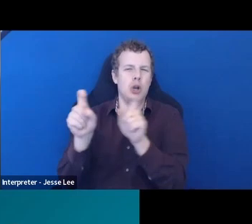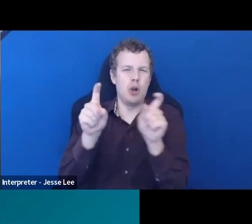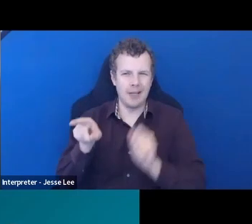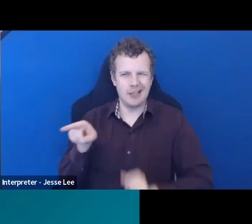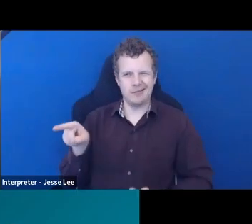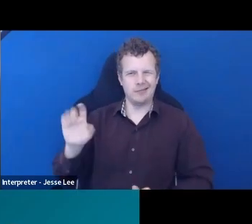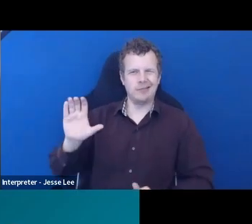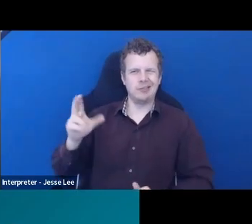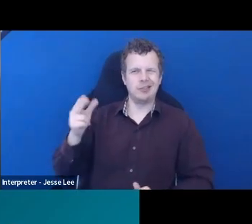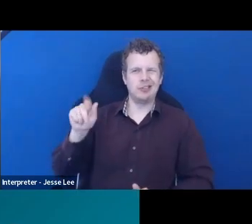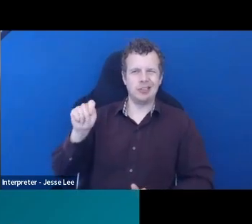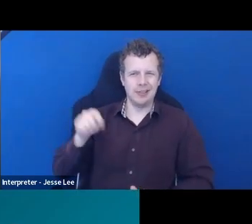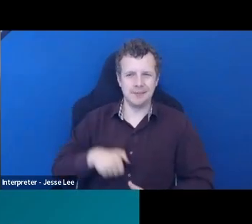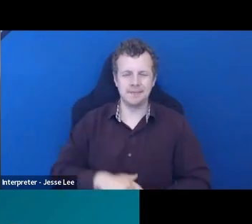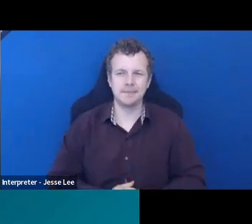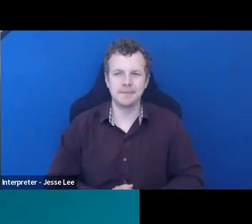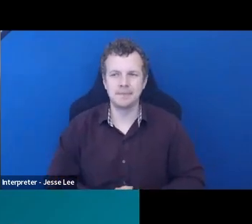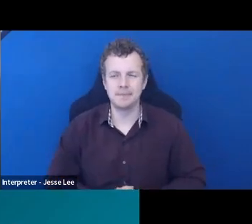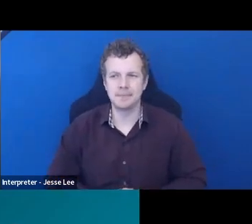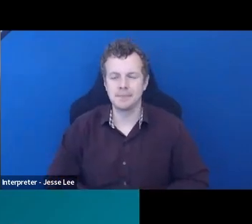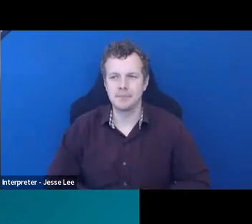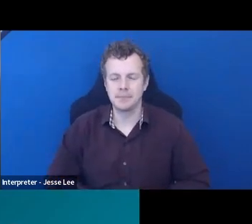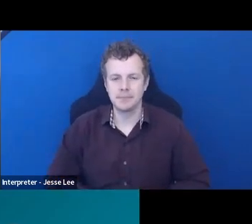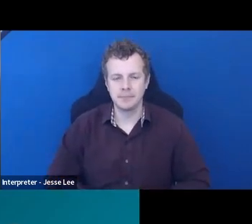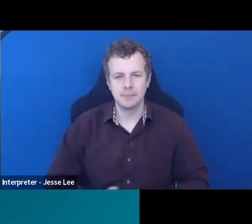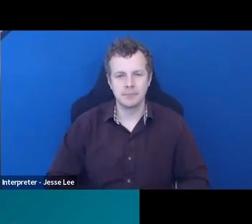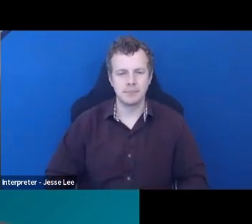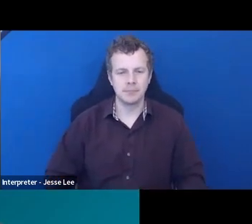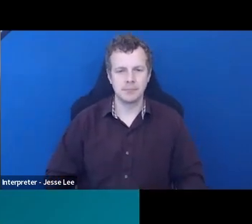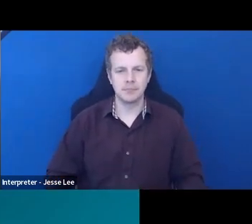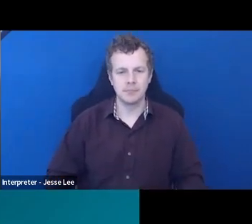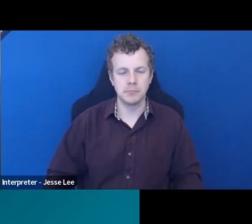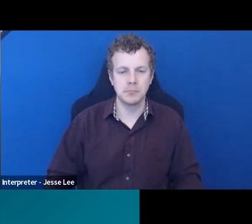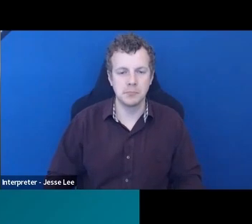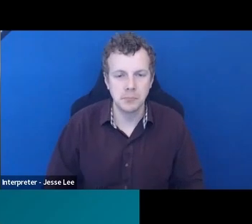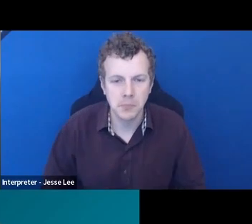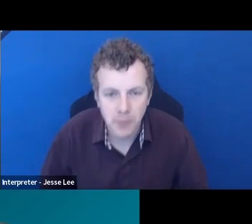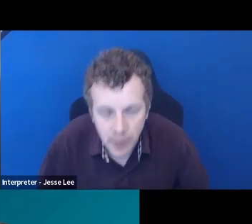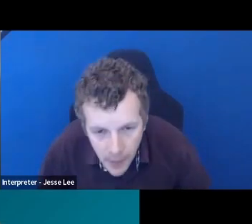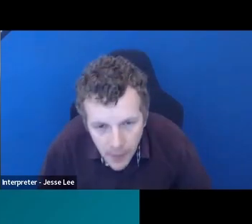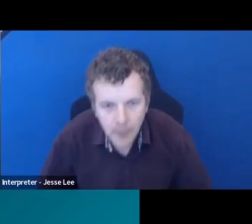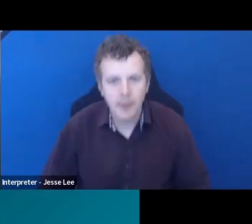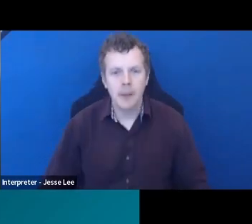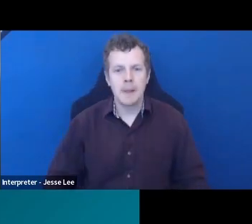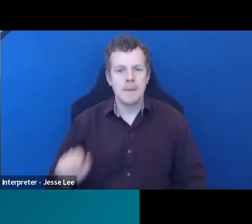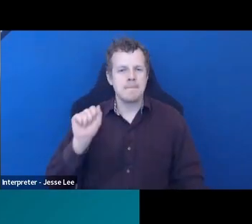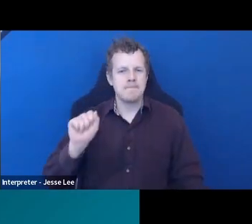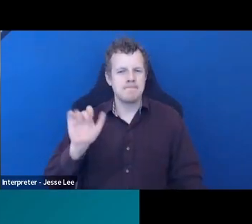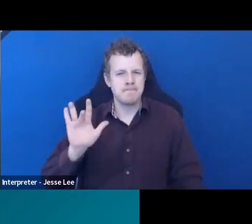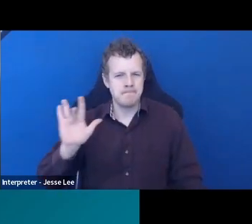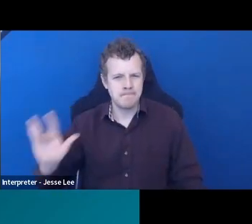You guys could just go ahead and click on that and then I will enter the code.